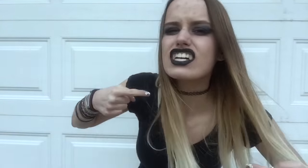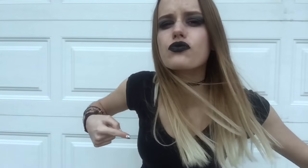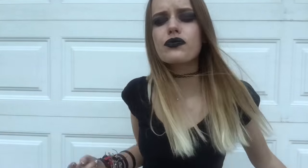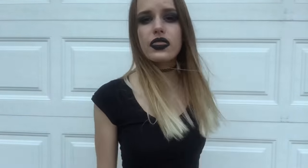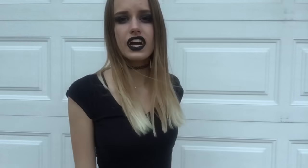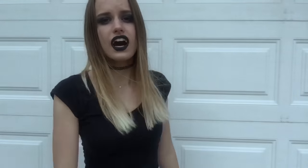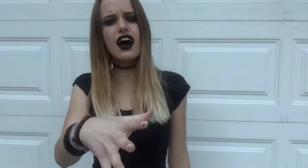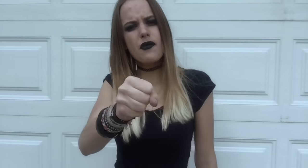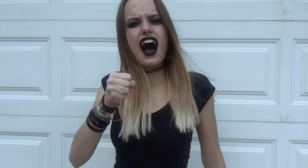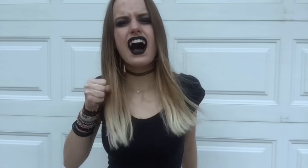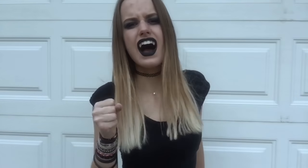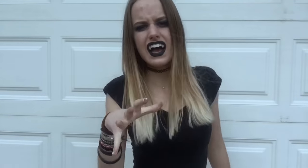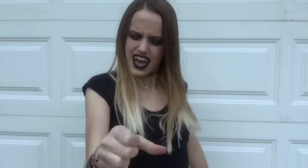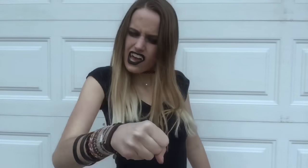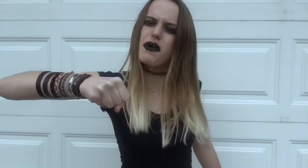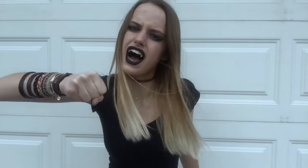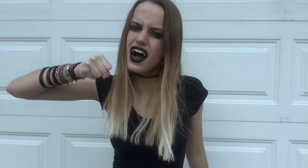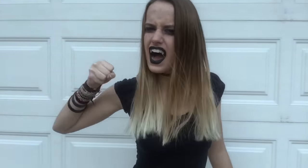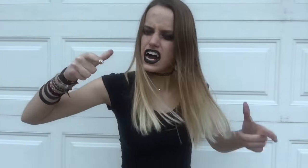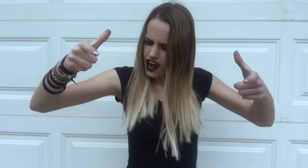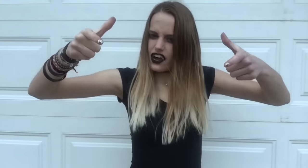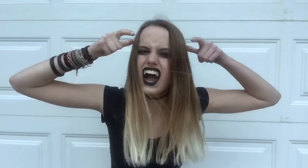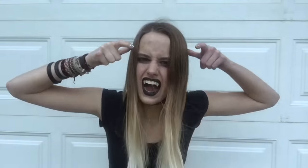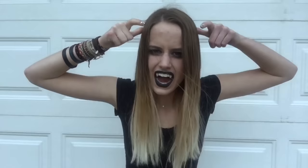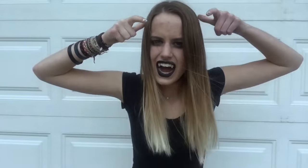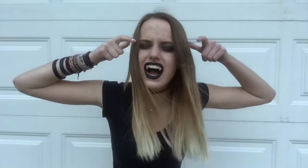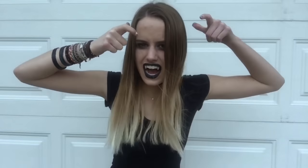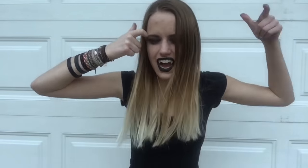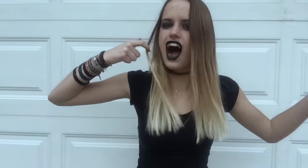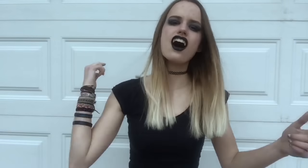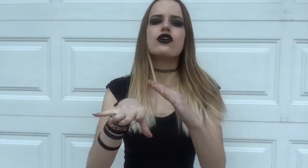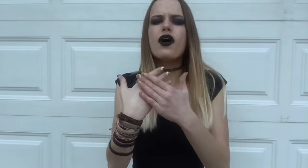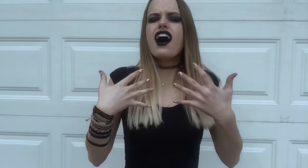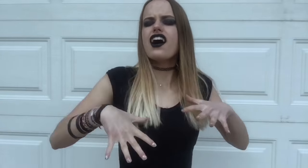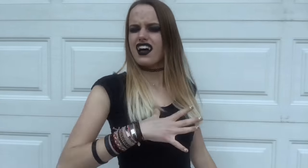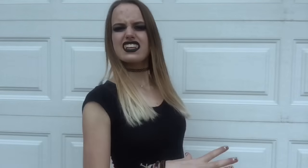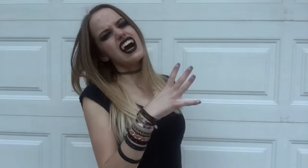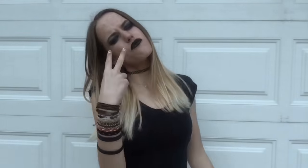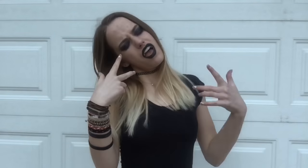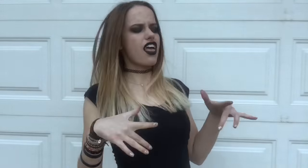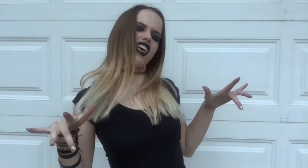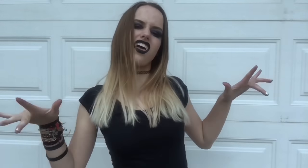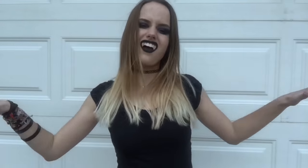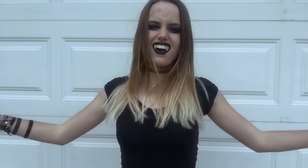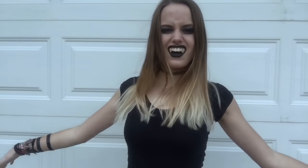I'm taking back, back taking back- back the crown I'm all dressed up and naked